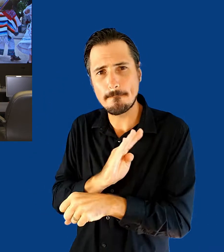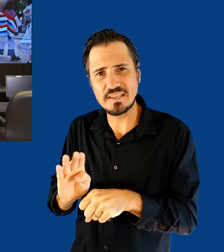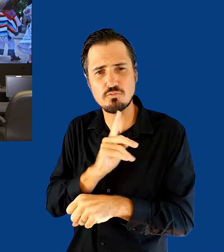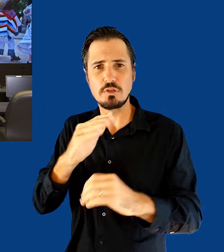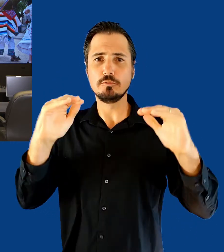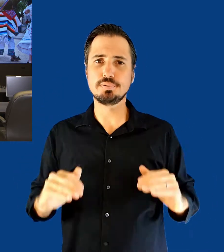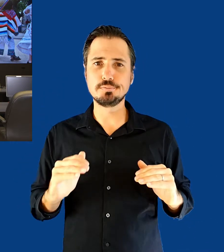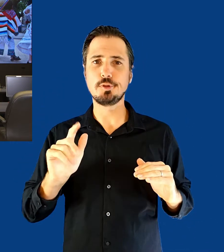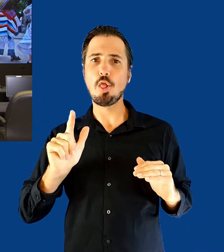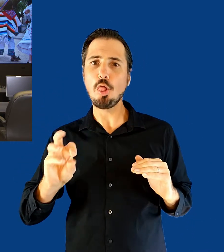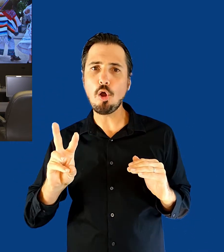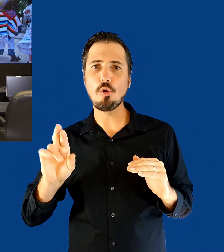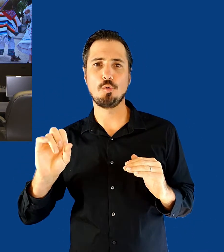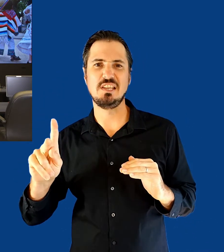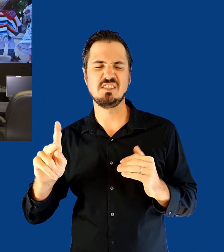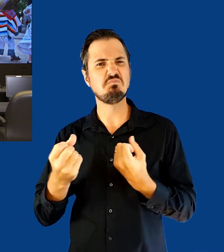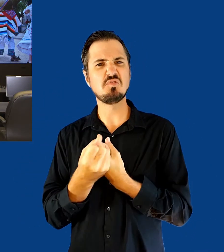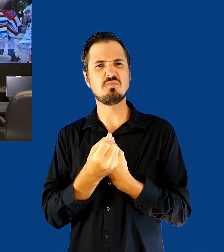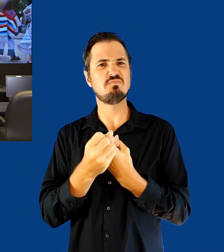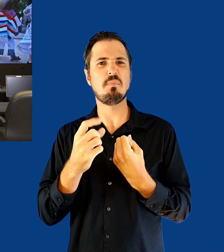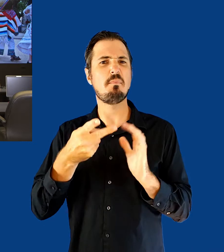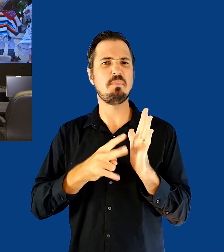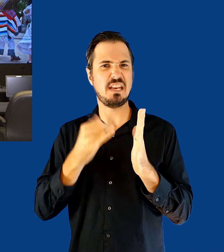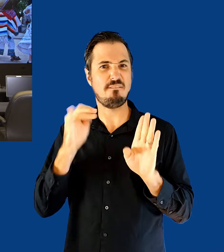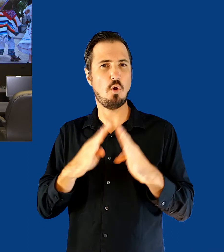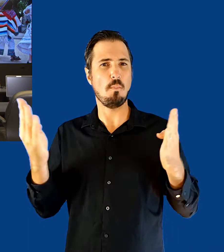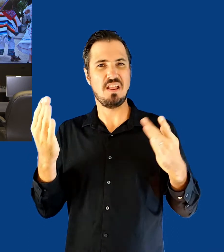The allowable businesses announced today are in the Low Risk category.